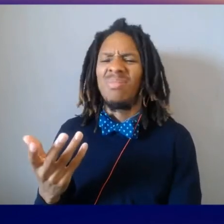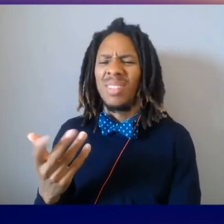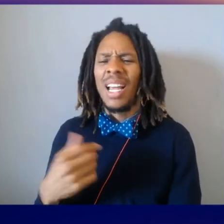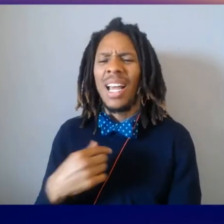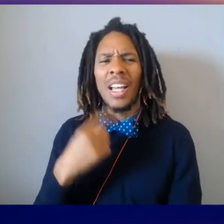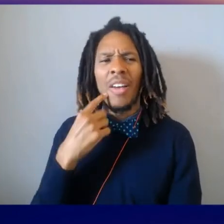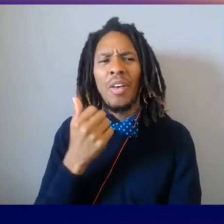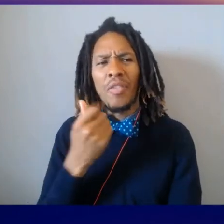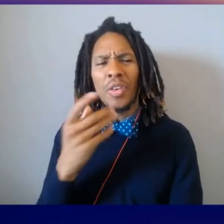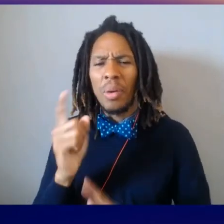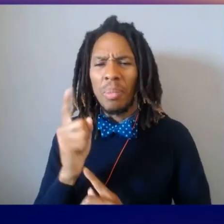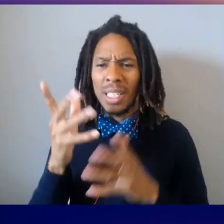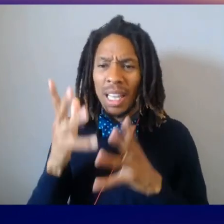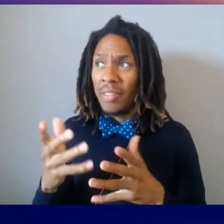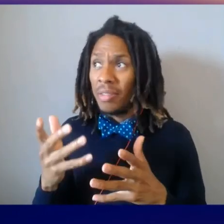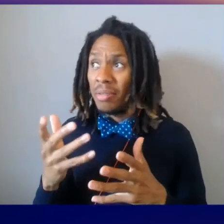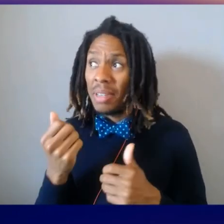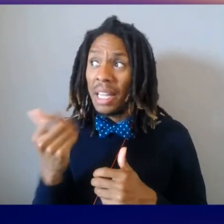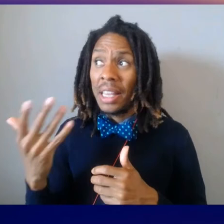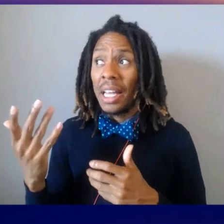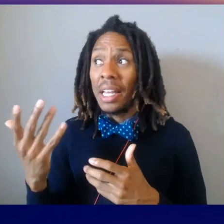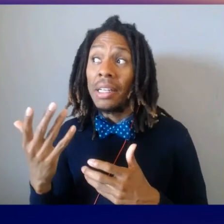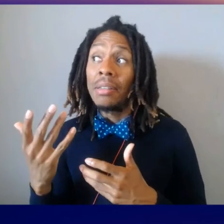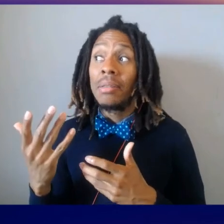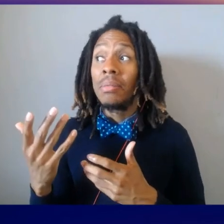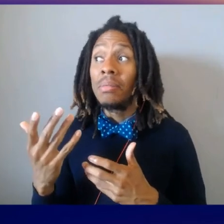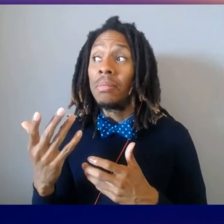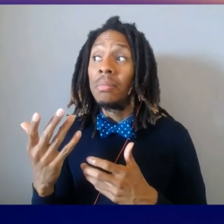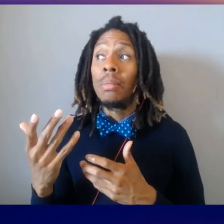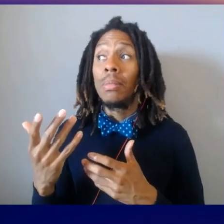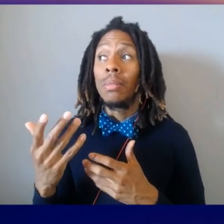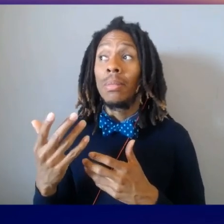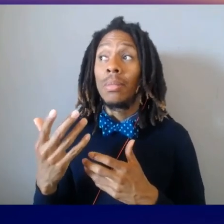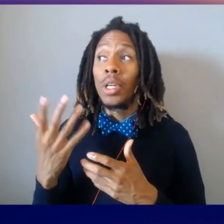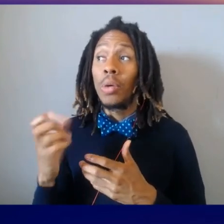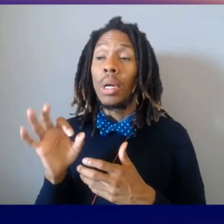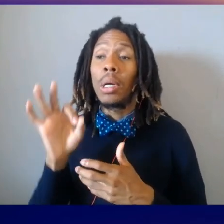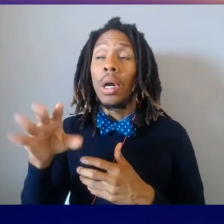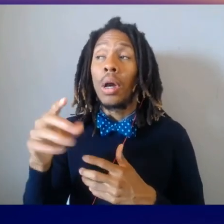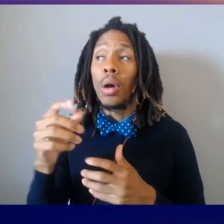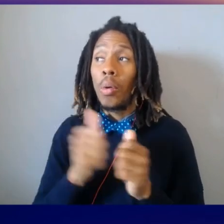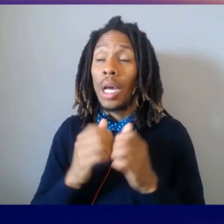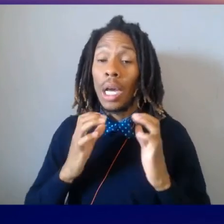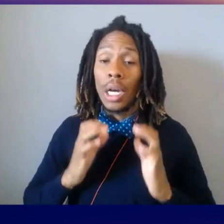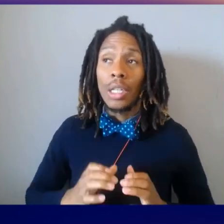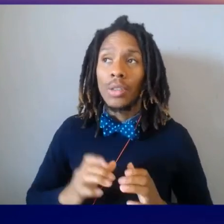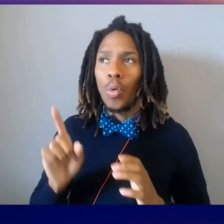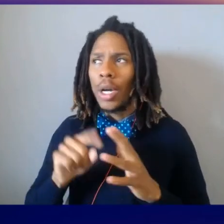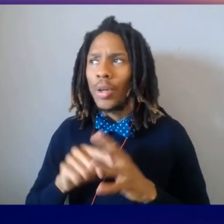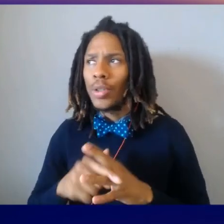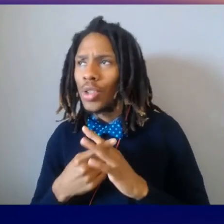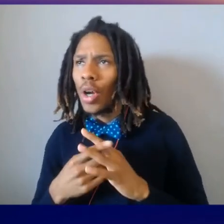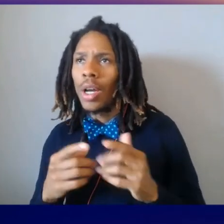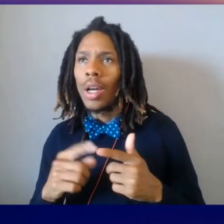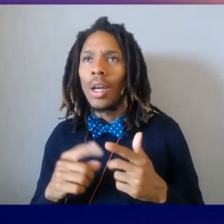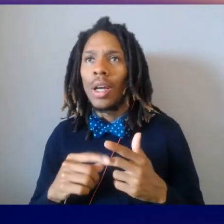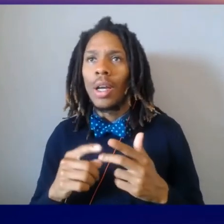Is there anything that you would like to leave customers with, where to get started, where... I mean, we still had to create the data store and go.